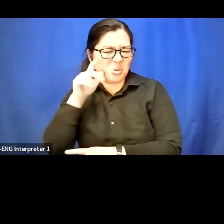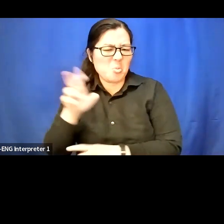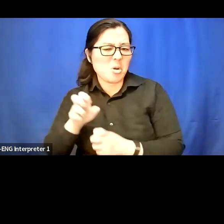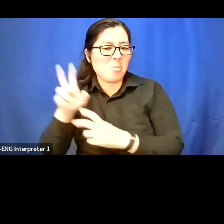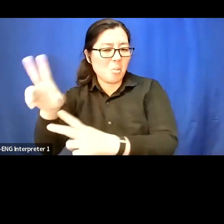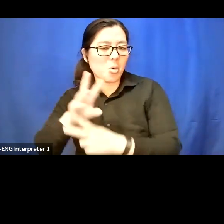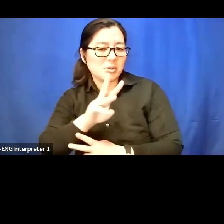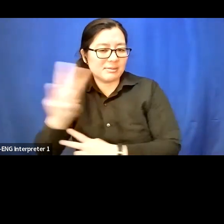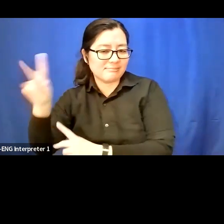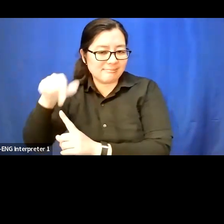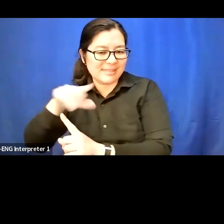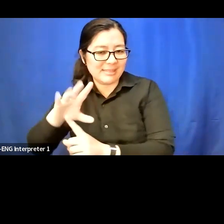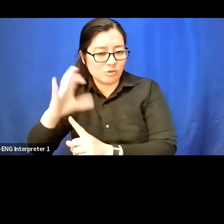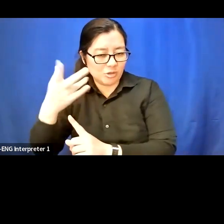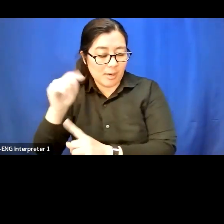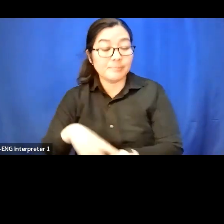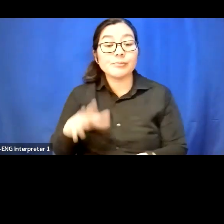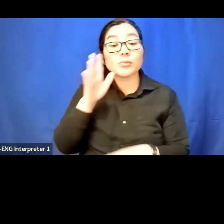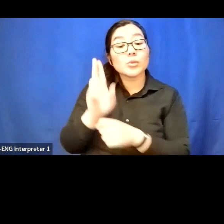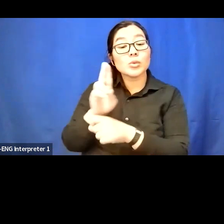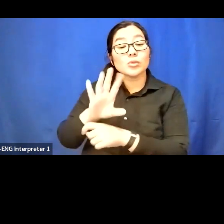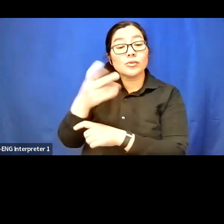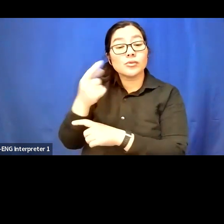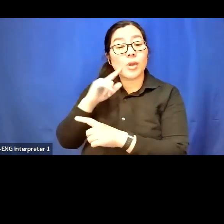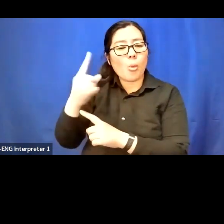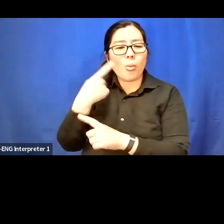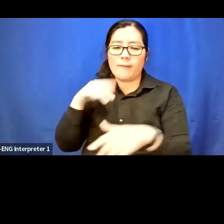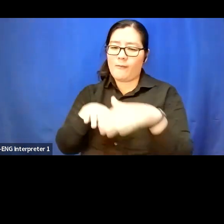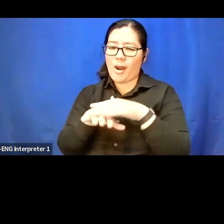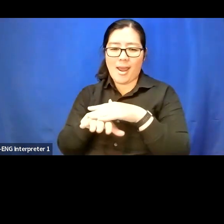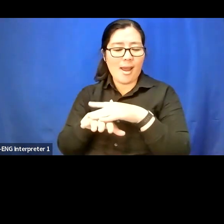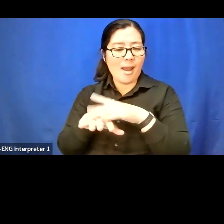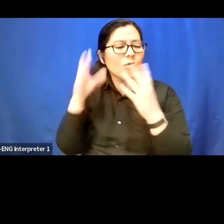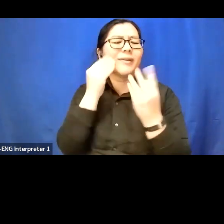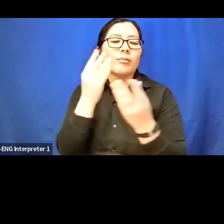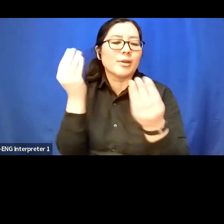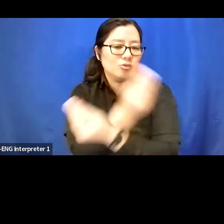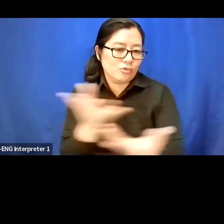We're only going to use the chat function today for access and information between panelists,